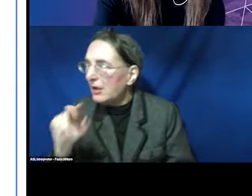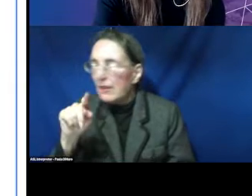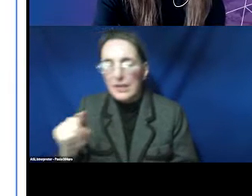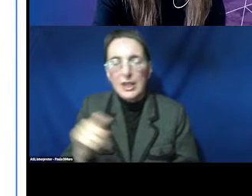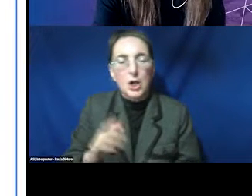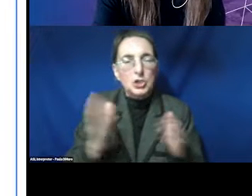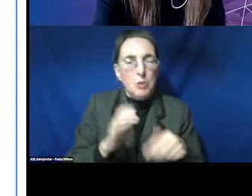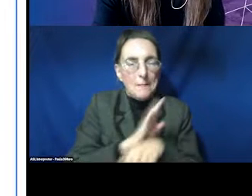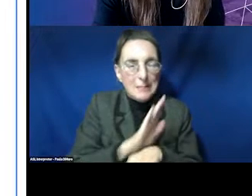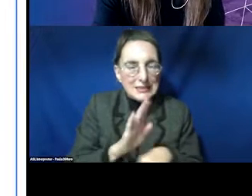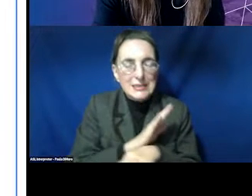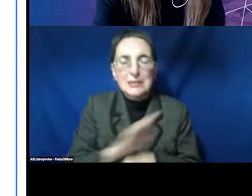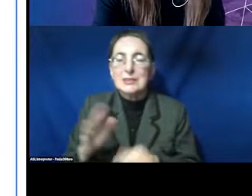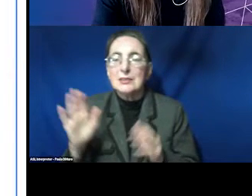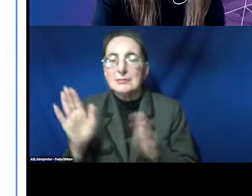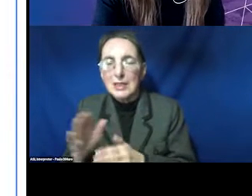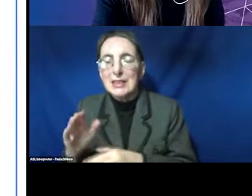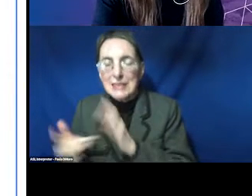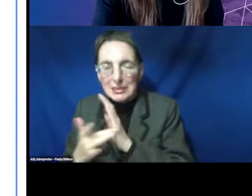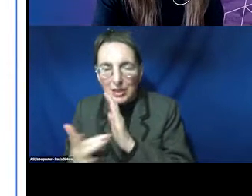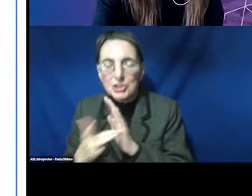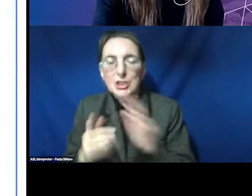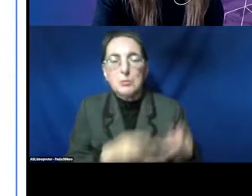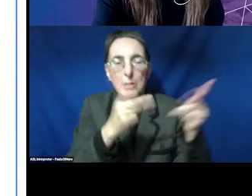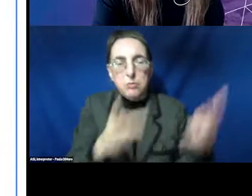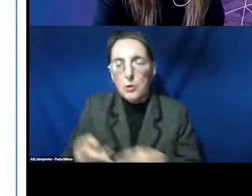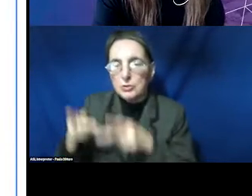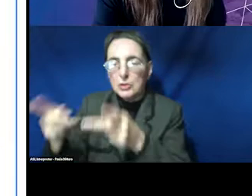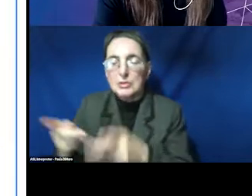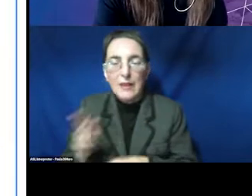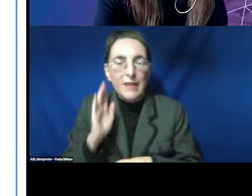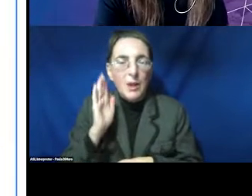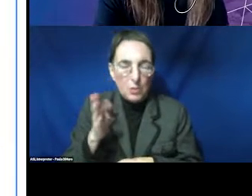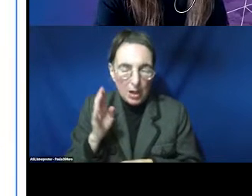They will be implemented for NSF for their next round of competition.